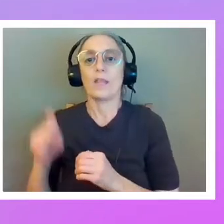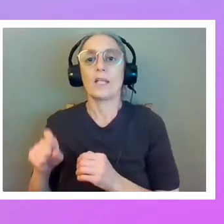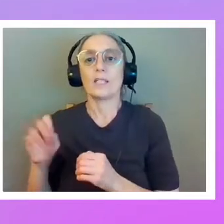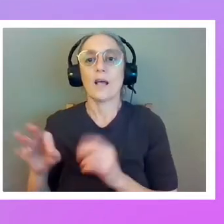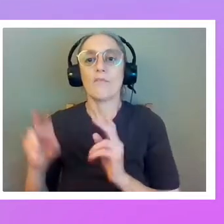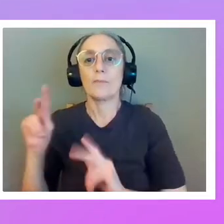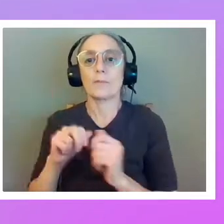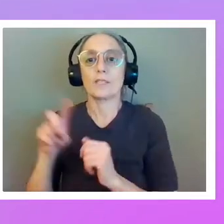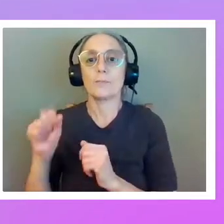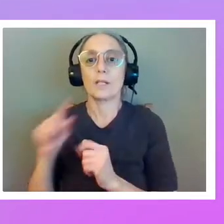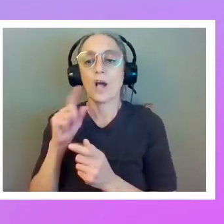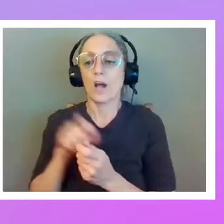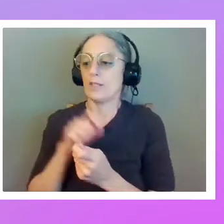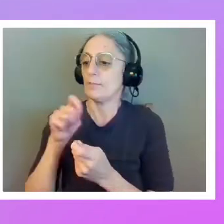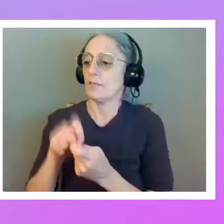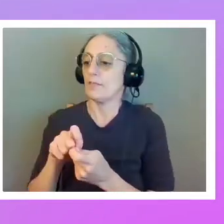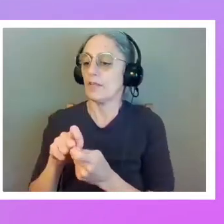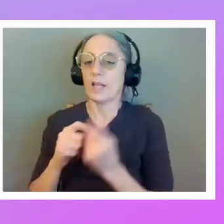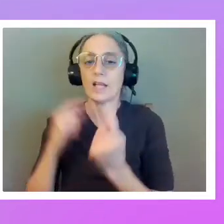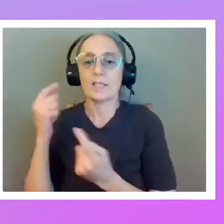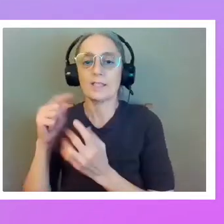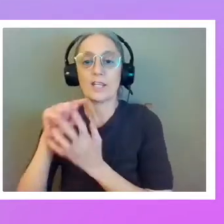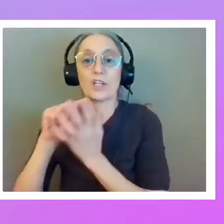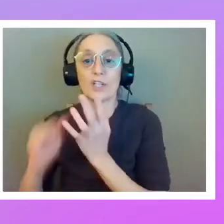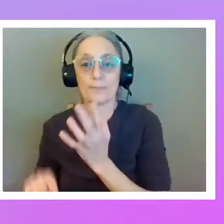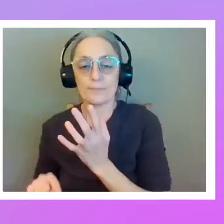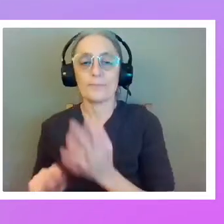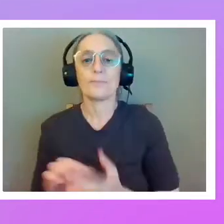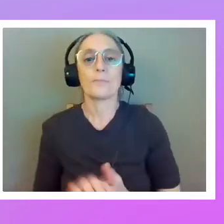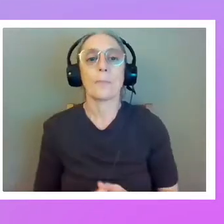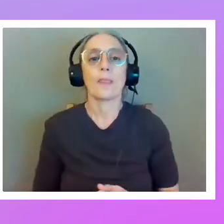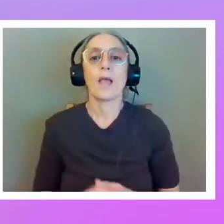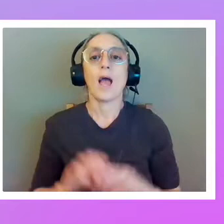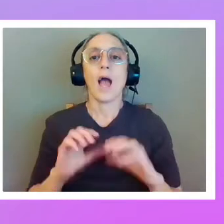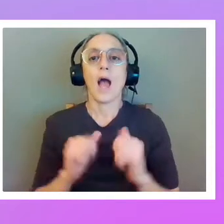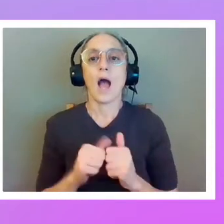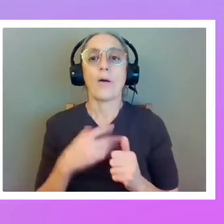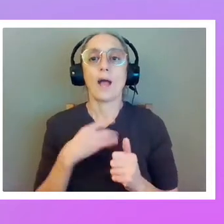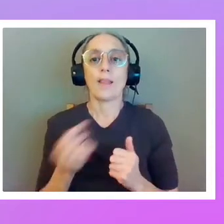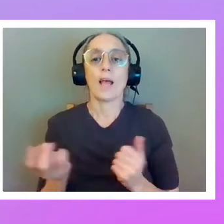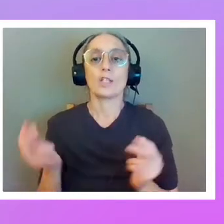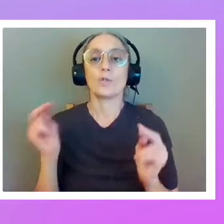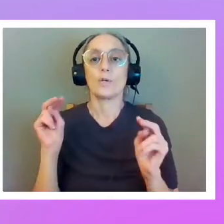are specifically considered. So the way I like to look at it is